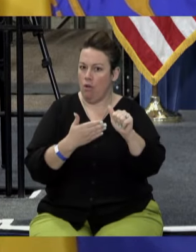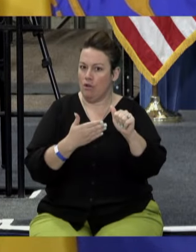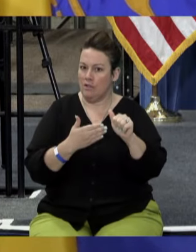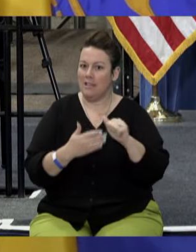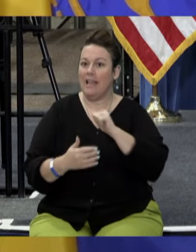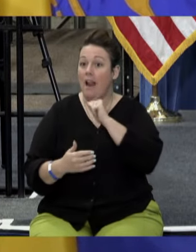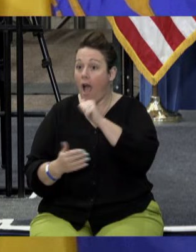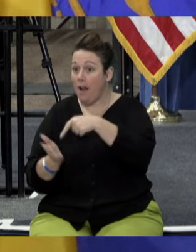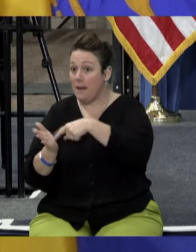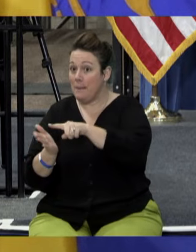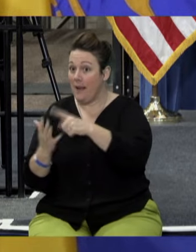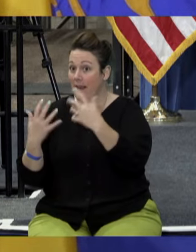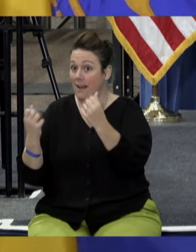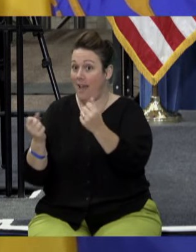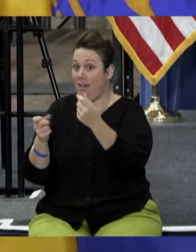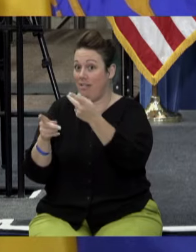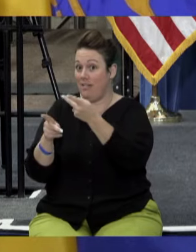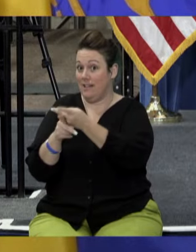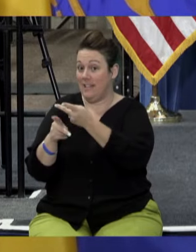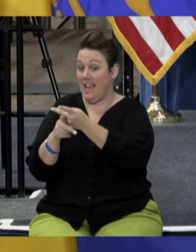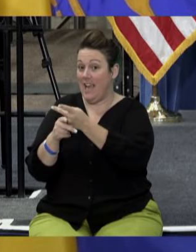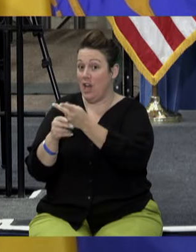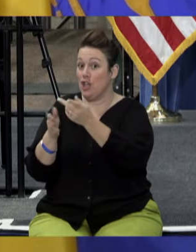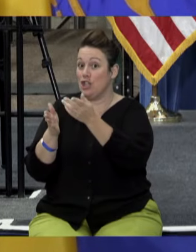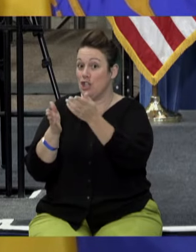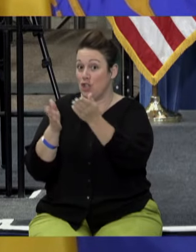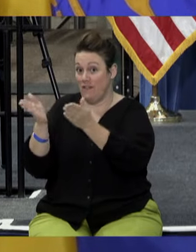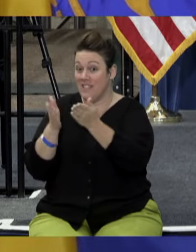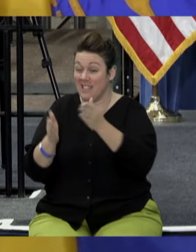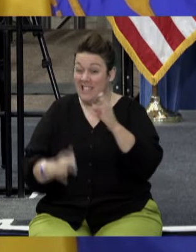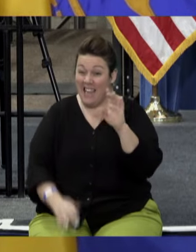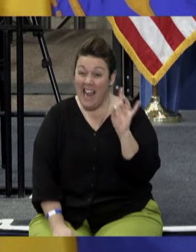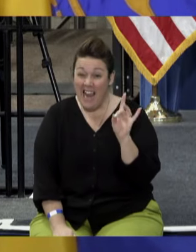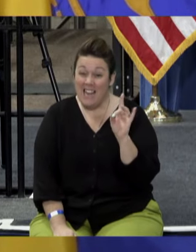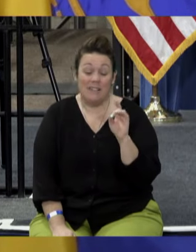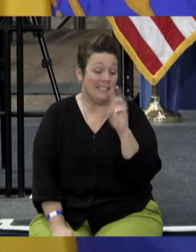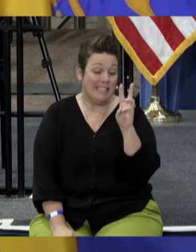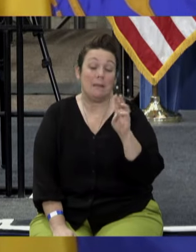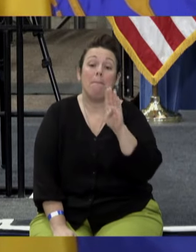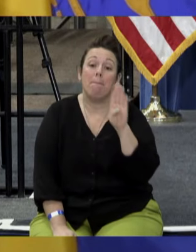health care services. That's B with a billion. So it's a chunk of change.